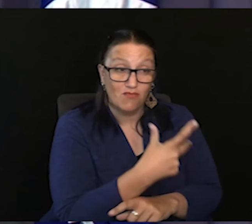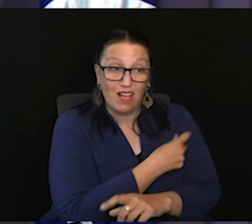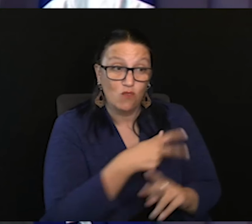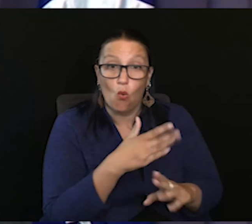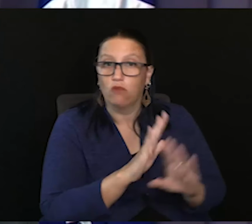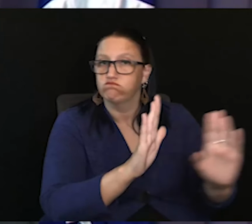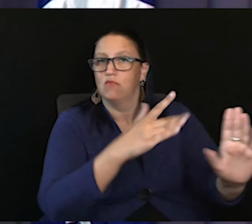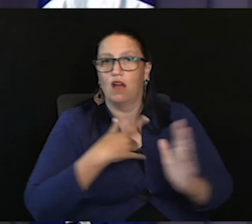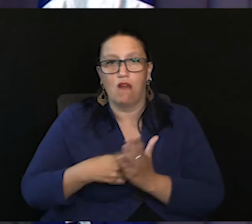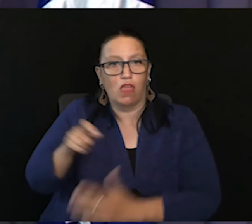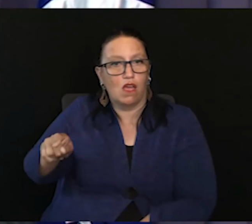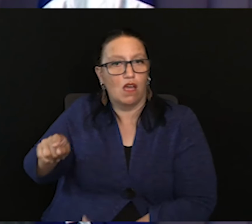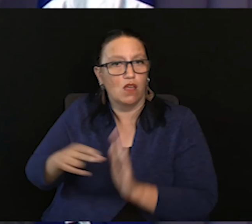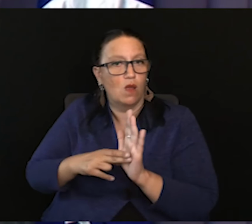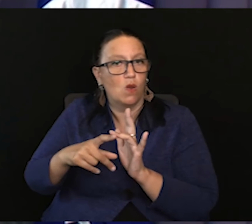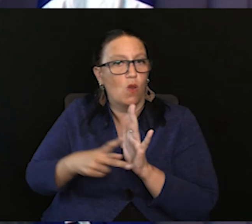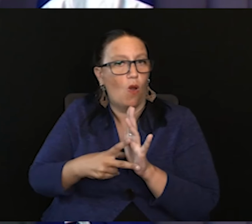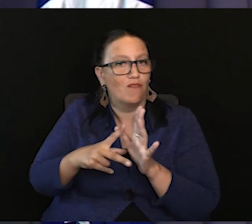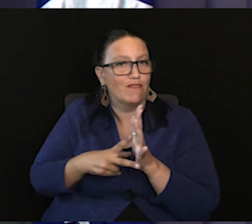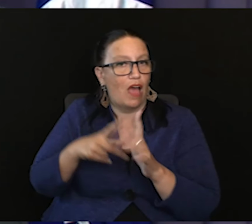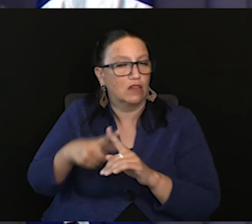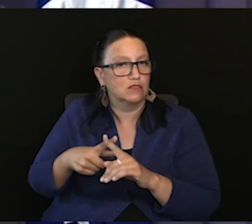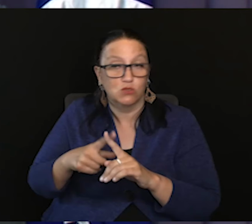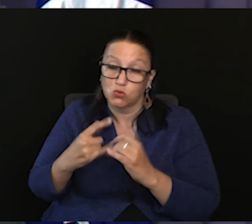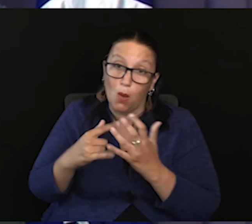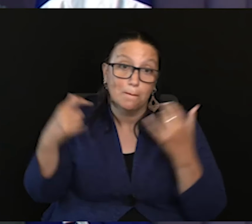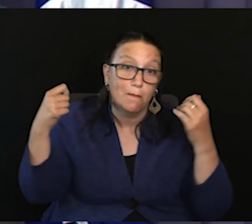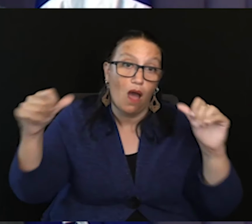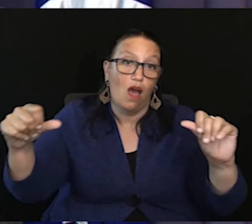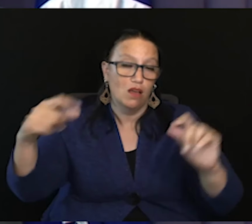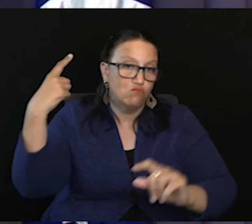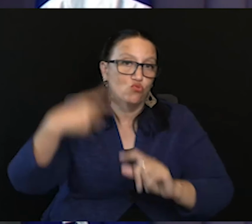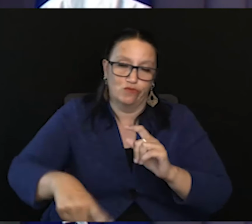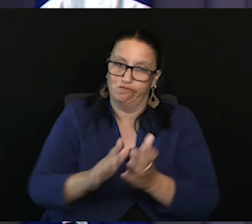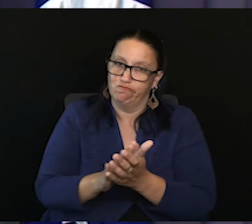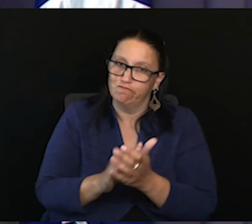Novavax and it's great that it's finally been approved.